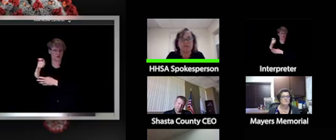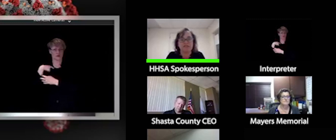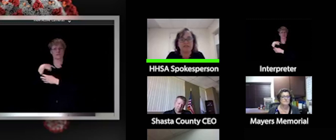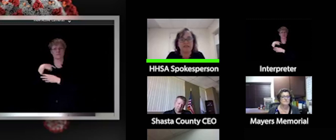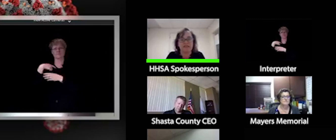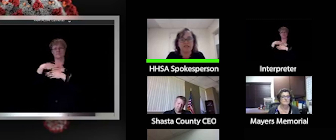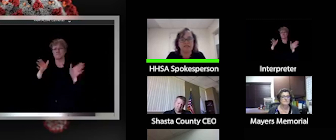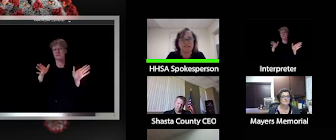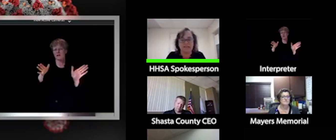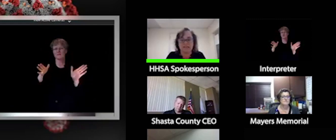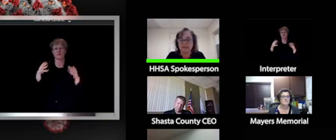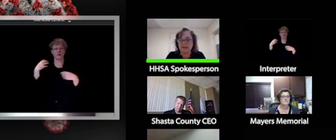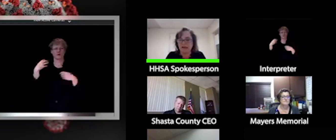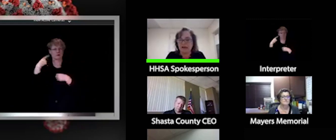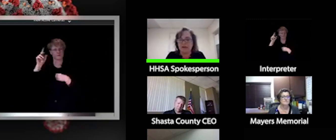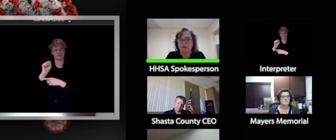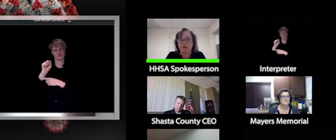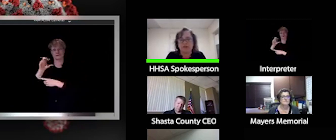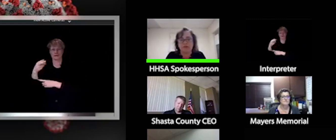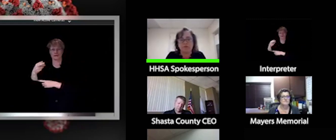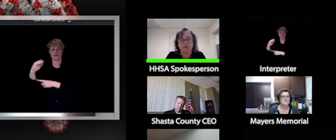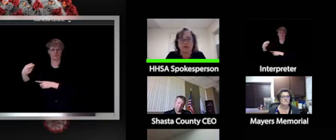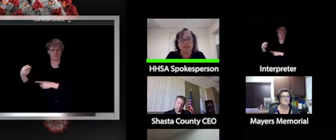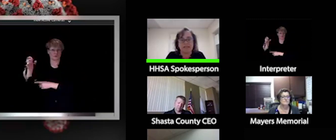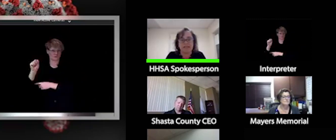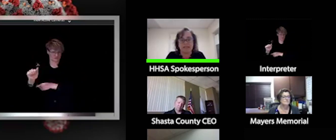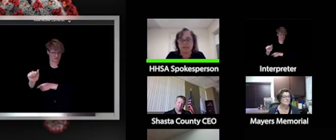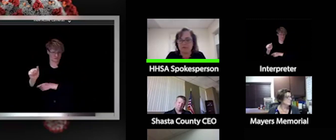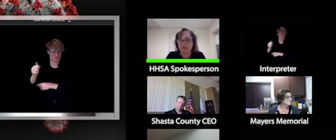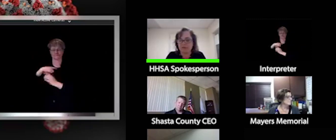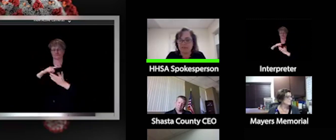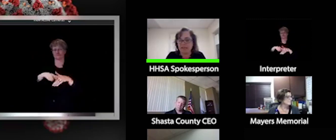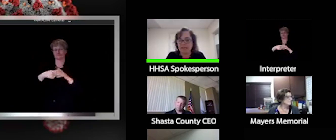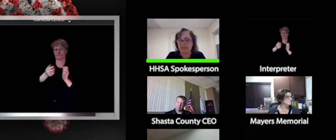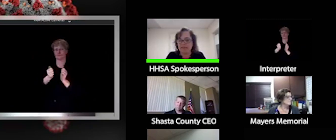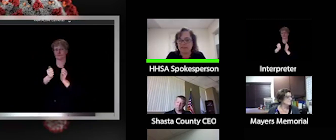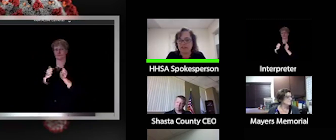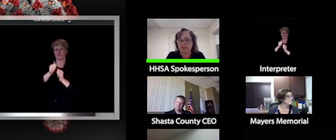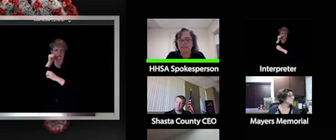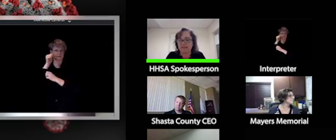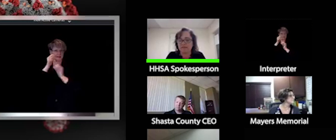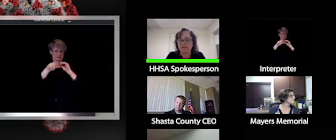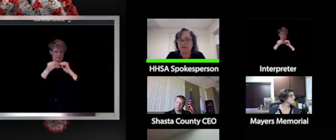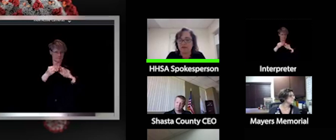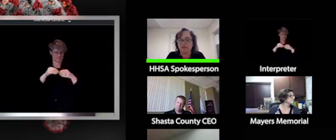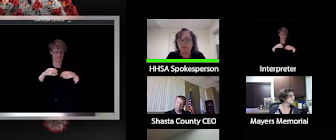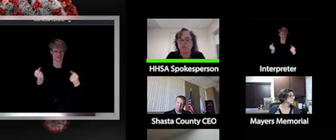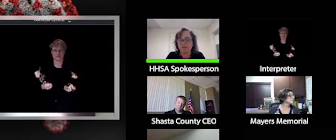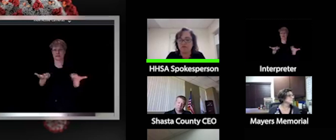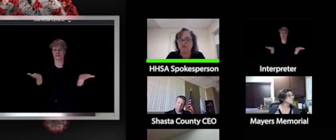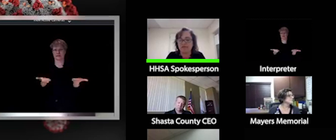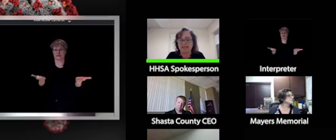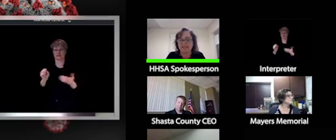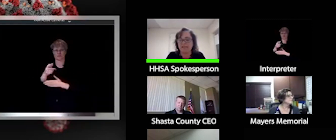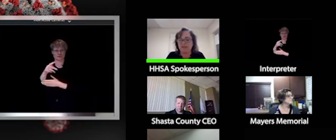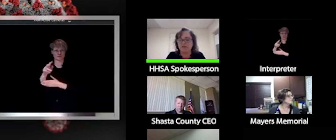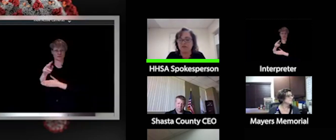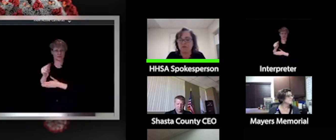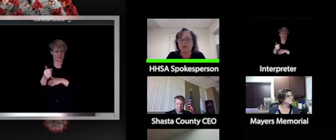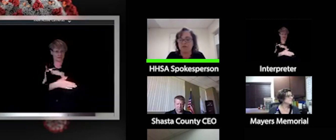Services Agency. I’ll start with our daily numbers. In Shasta County, we have 118 total